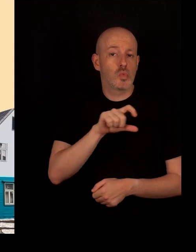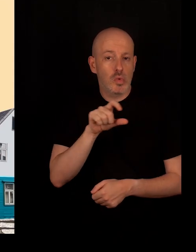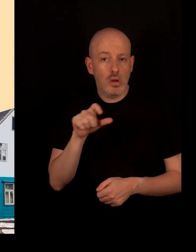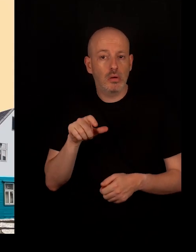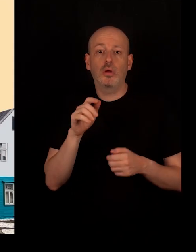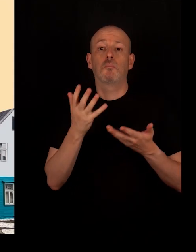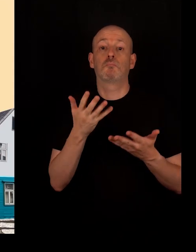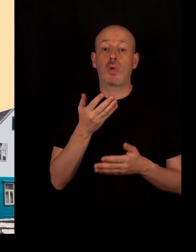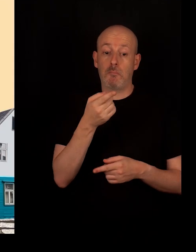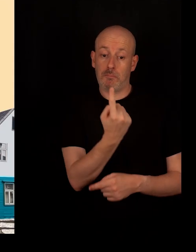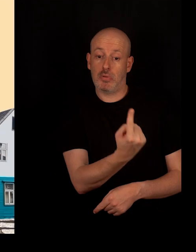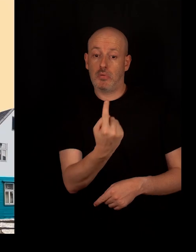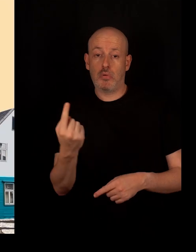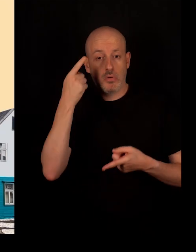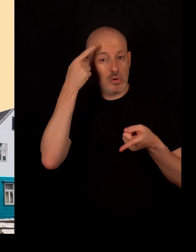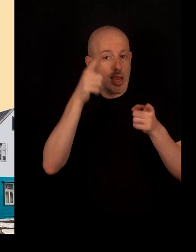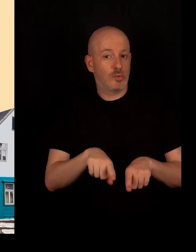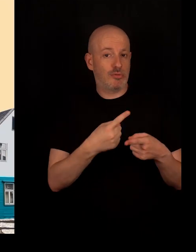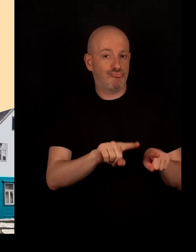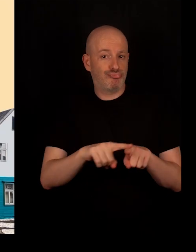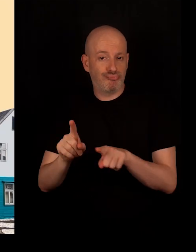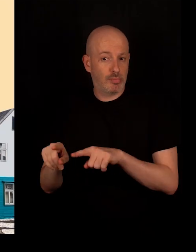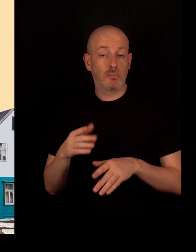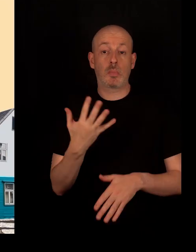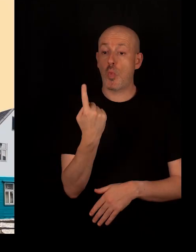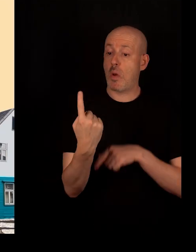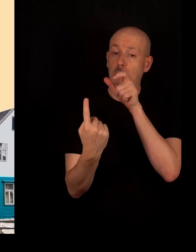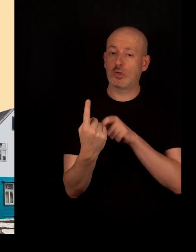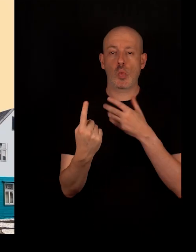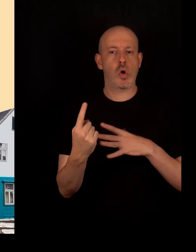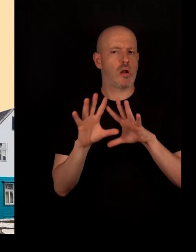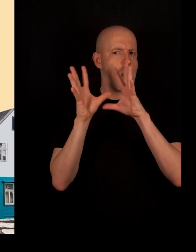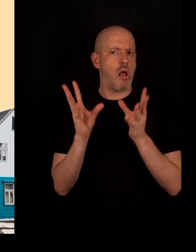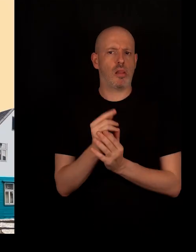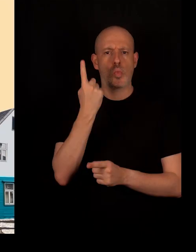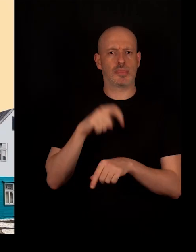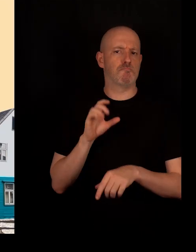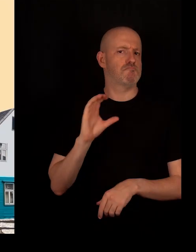Maybe with each resident you have a different agreement. Maybe one person wants to have it all